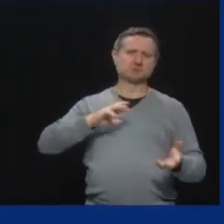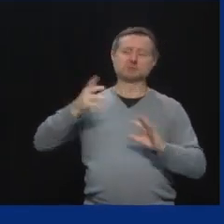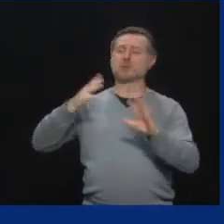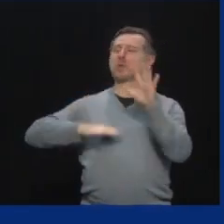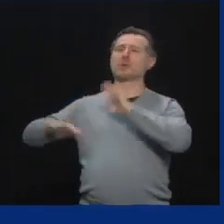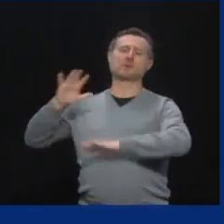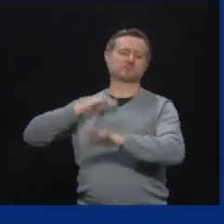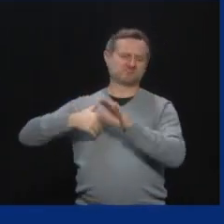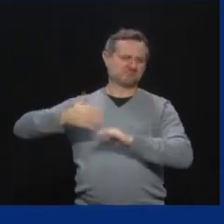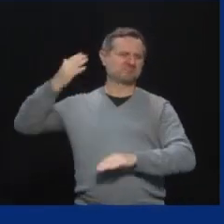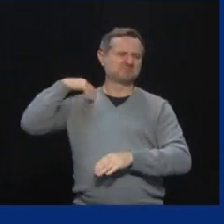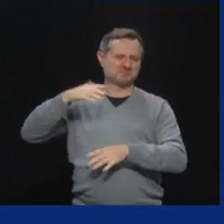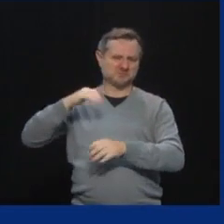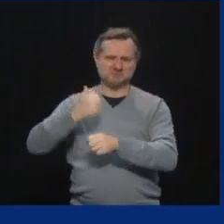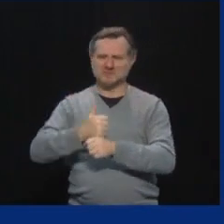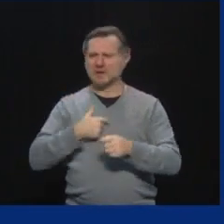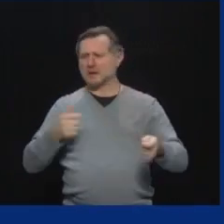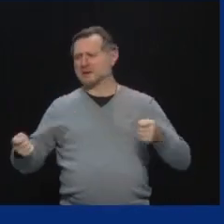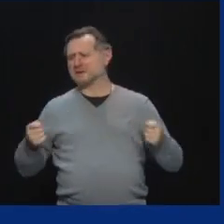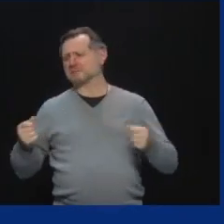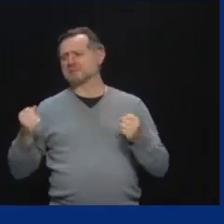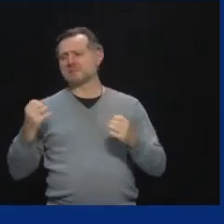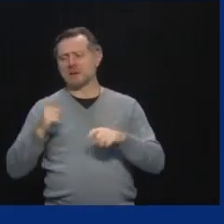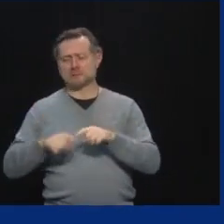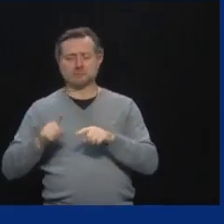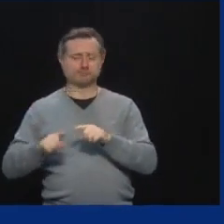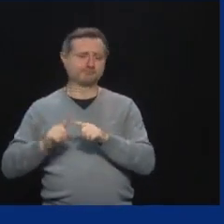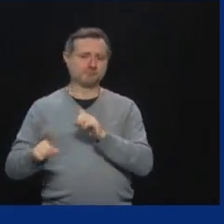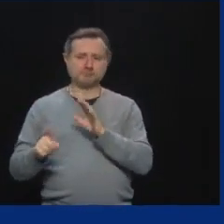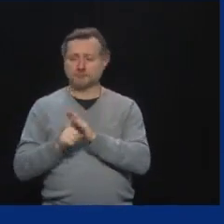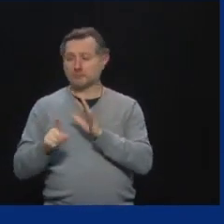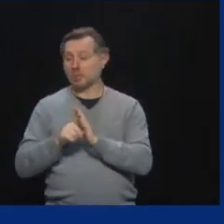all kinds of crises and in my in my various roles I've had as a public